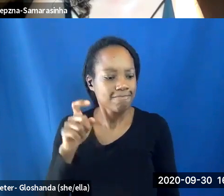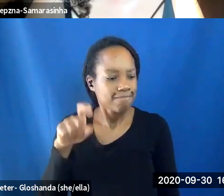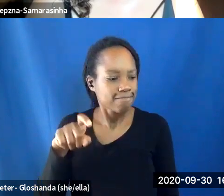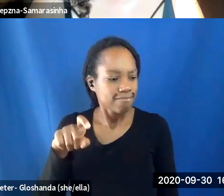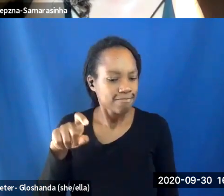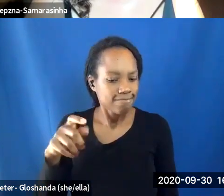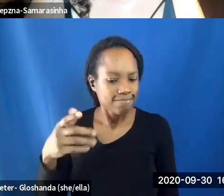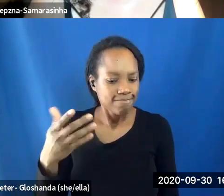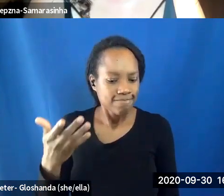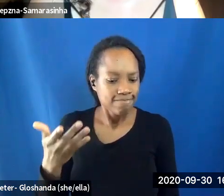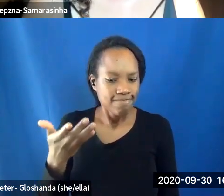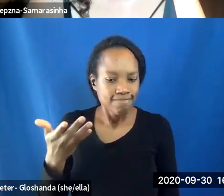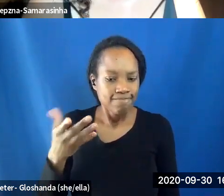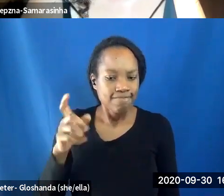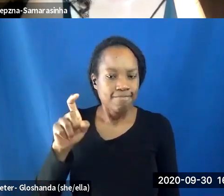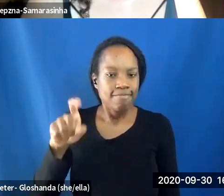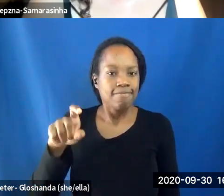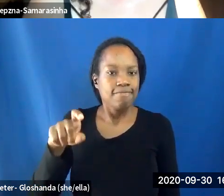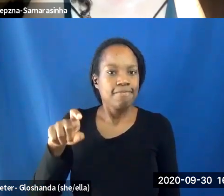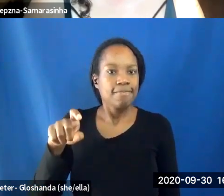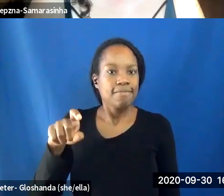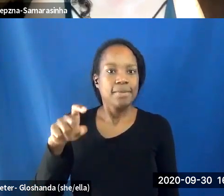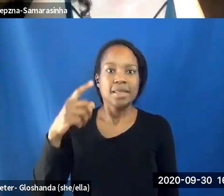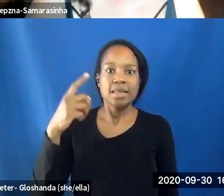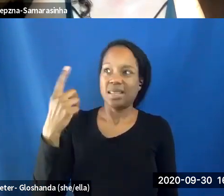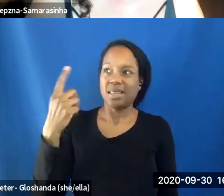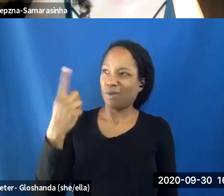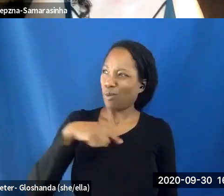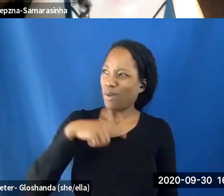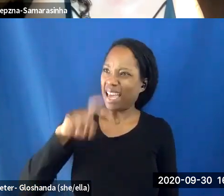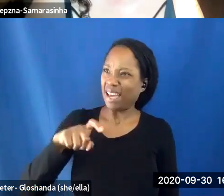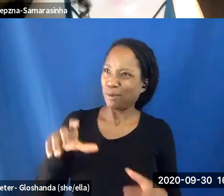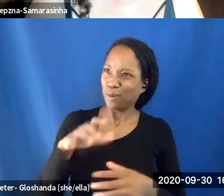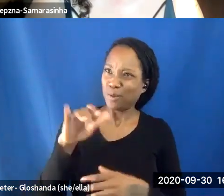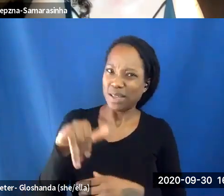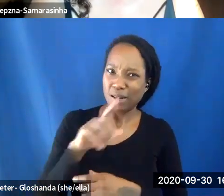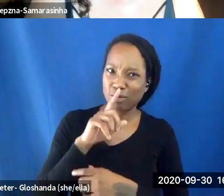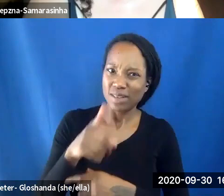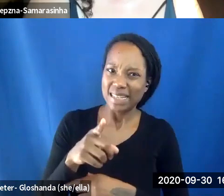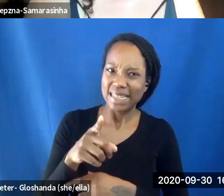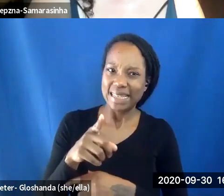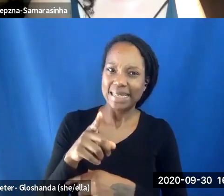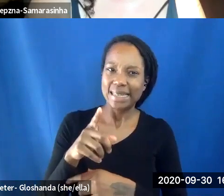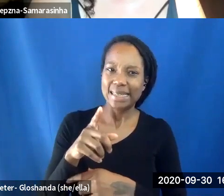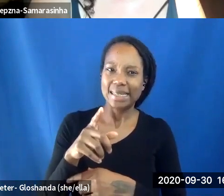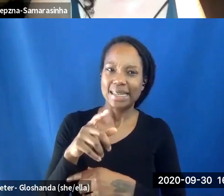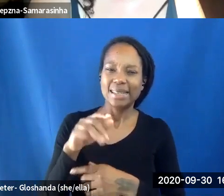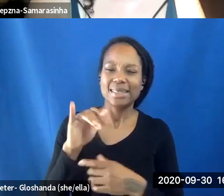this is something that's supposed to be like something that we have to do, like it's extra, excuse me, like the idea,